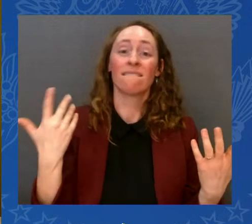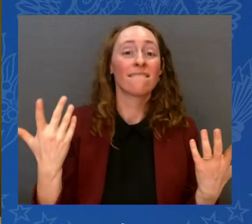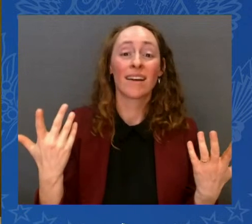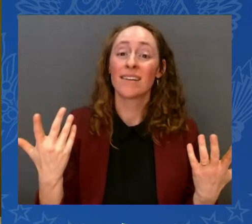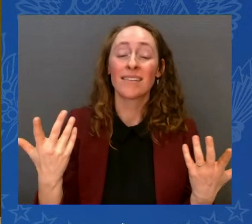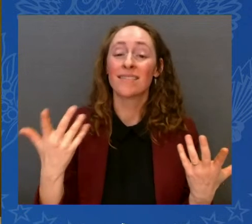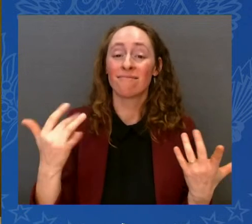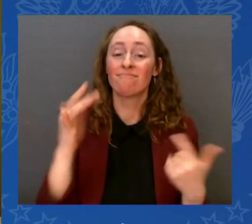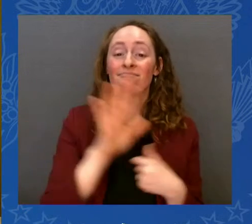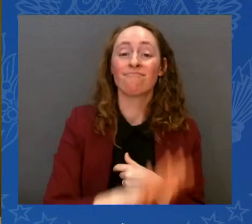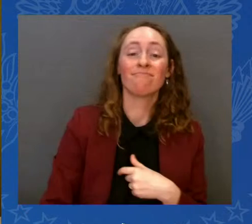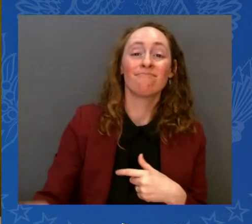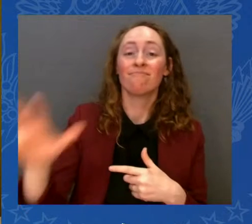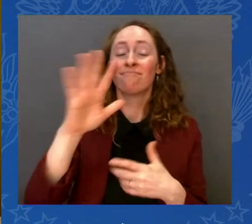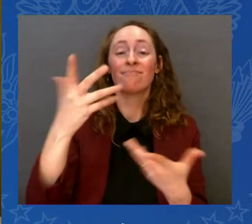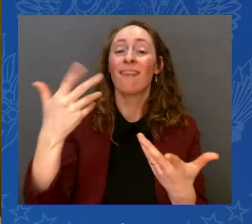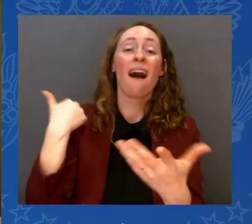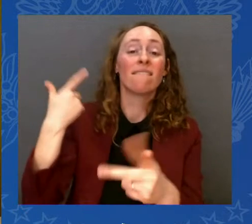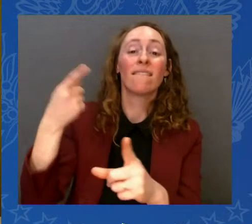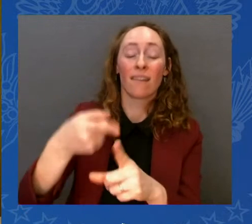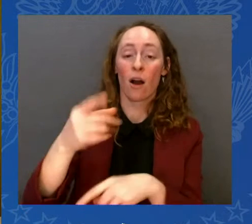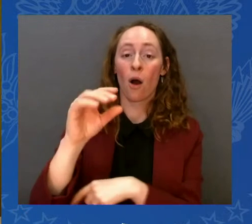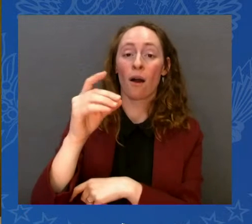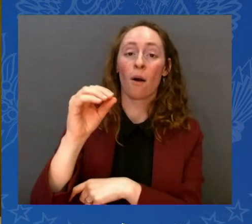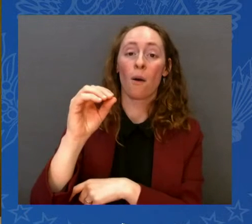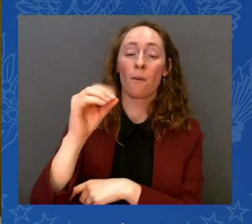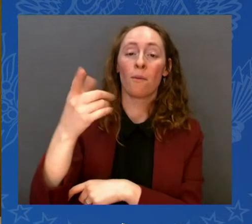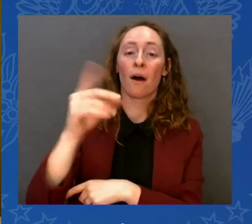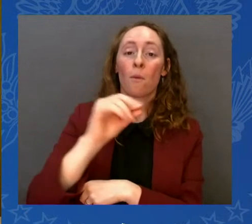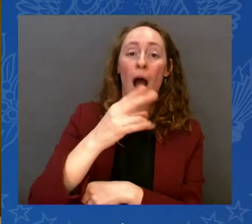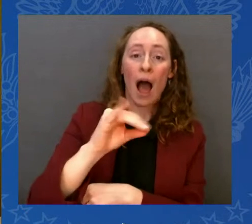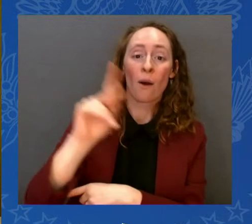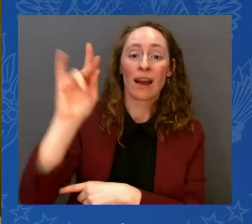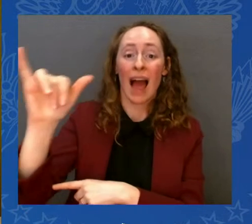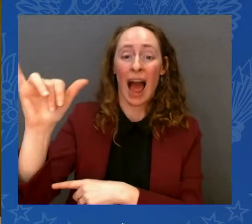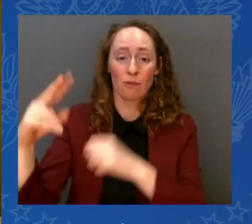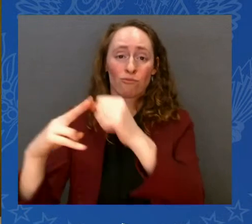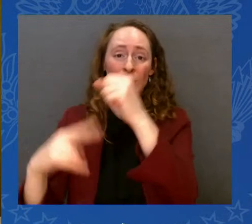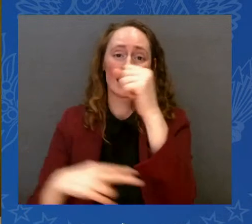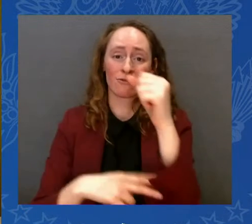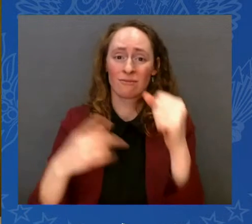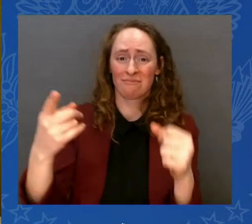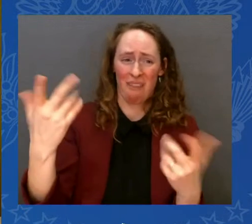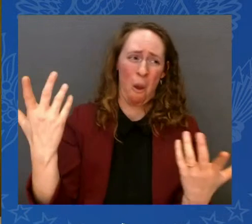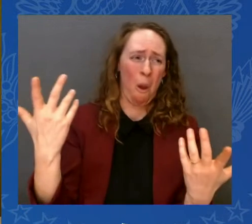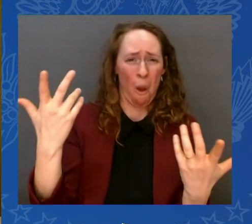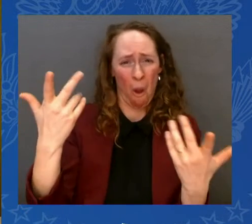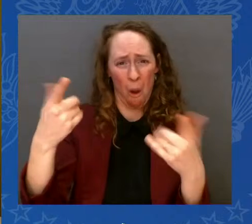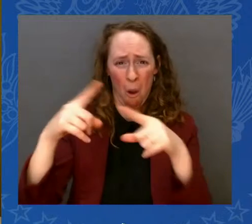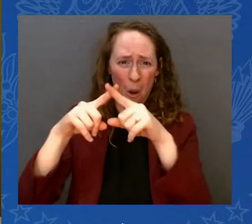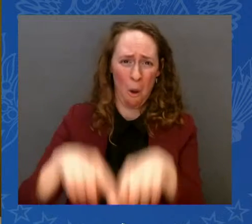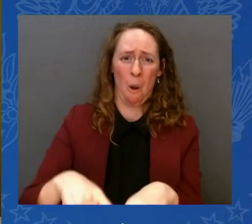but -- but we're -- it's 60 years old. And it's -- more commerce goes across that bridge